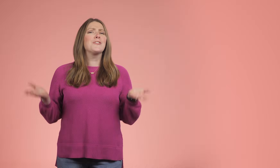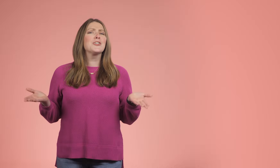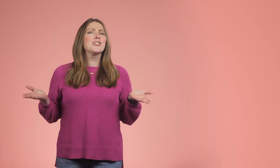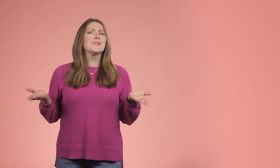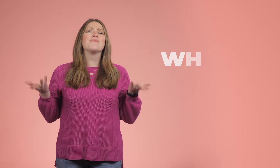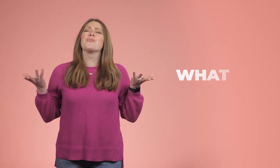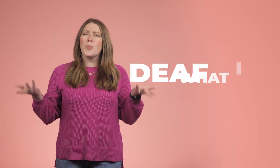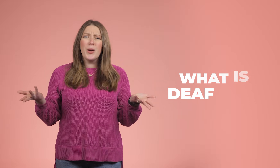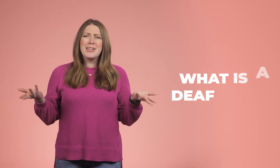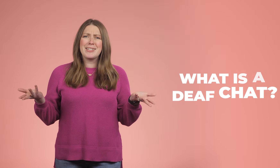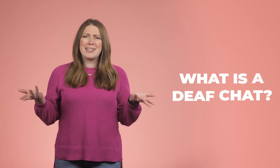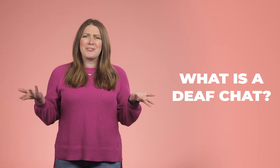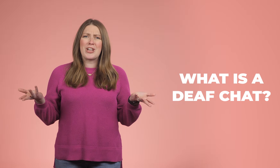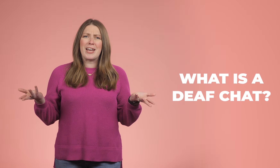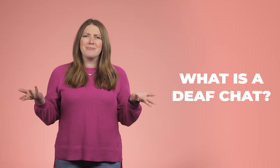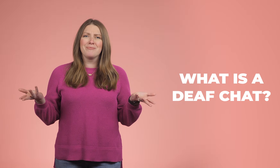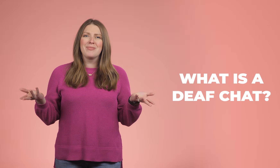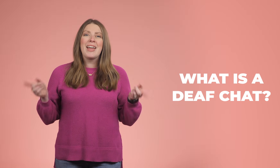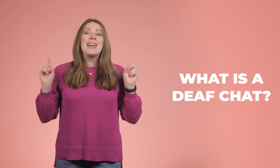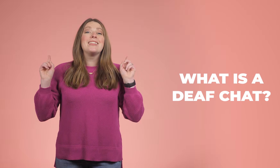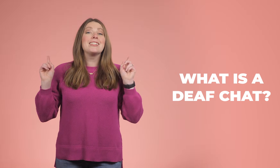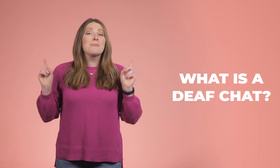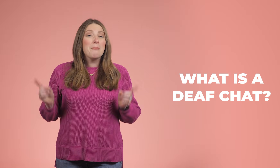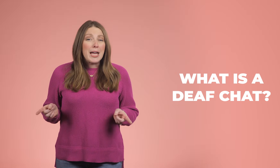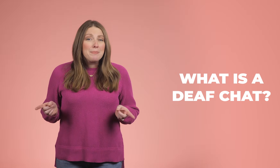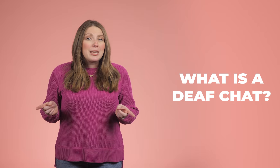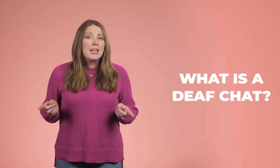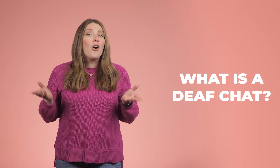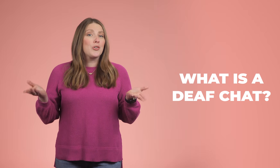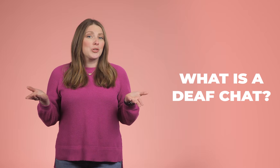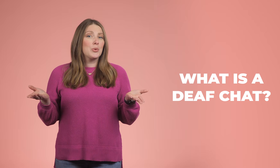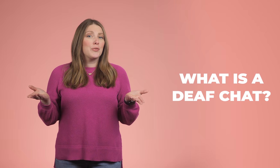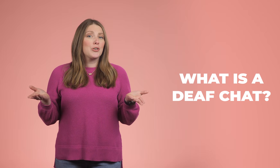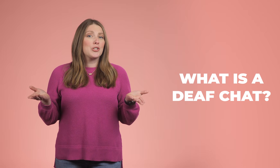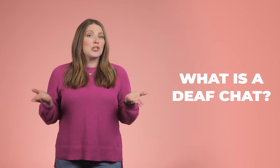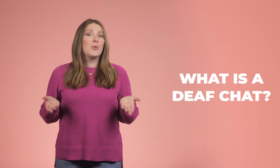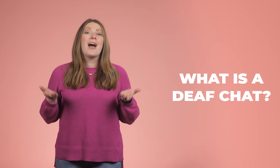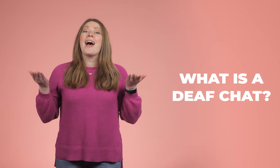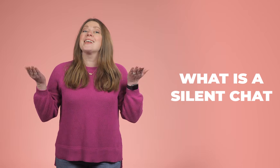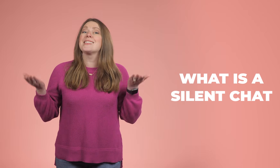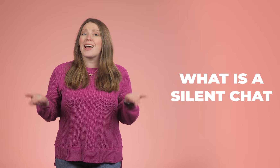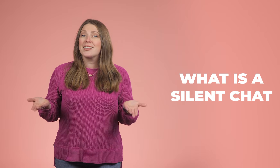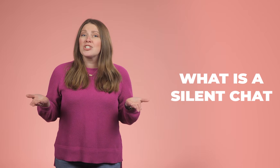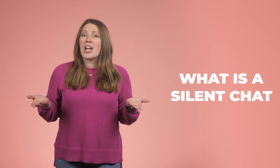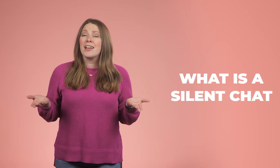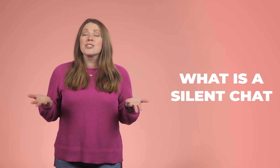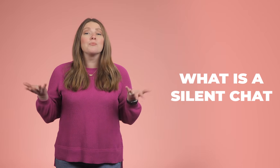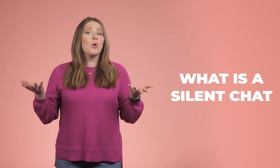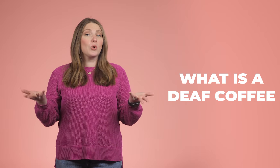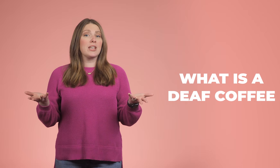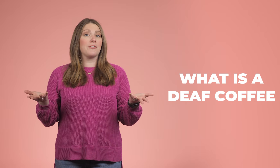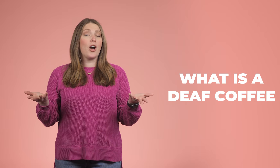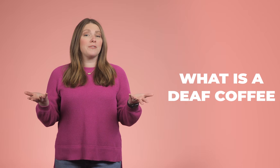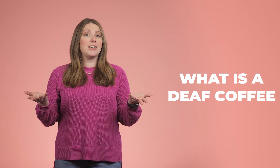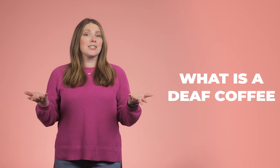First, what is a deaf chat? This might be also referred to as silent chats or deaf coffees.